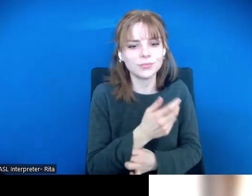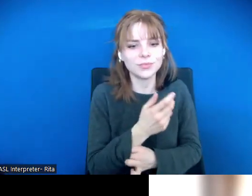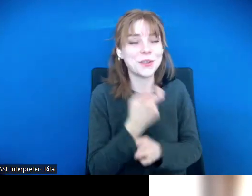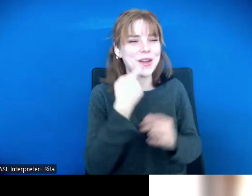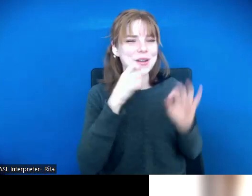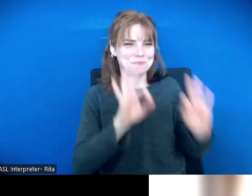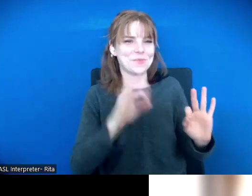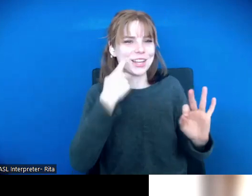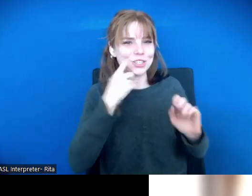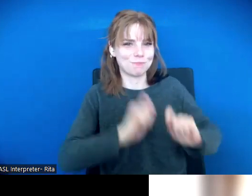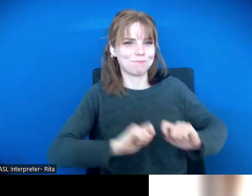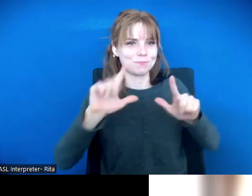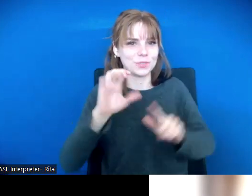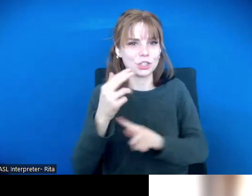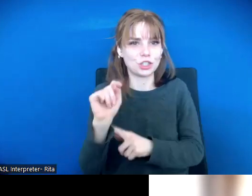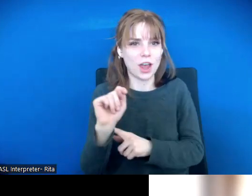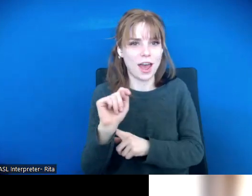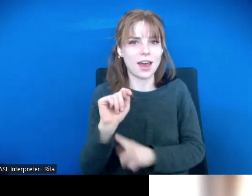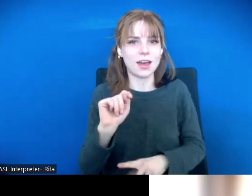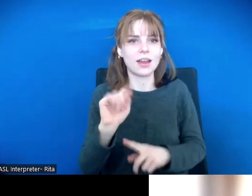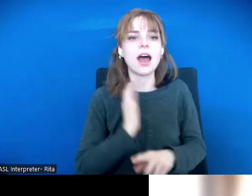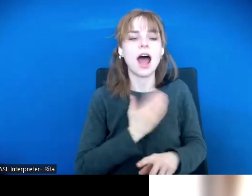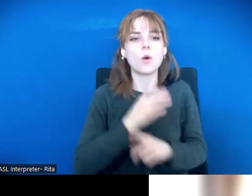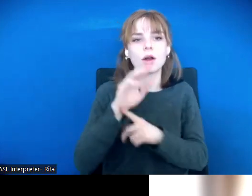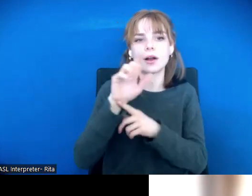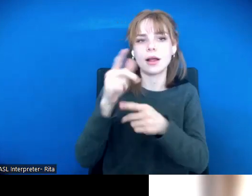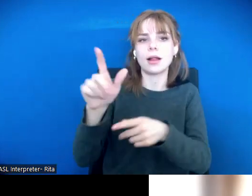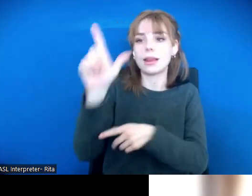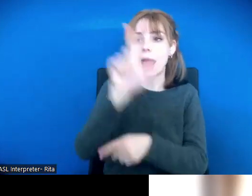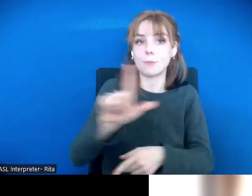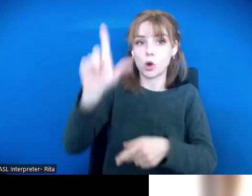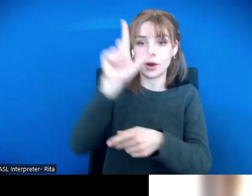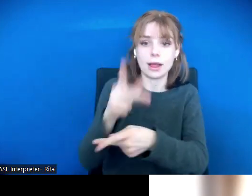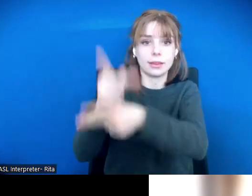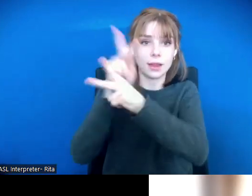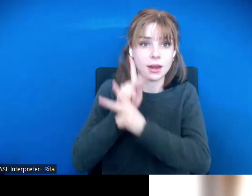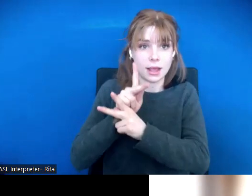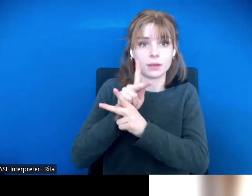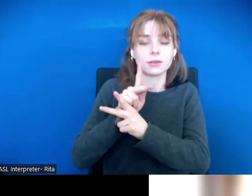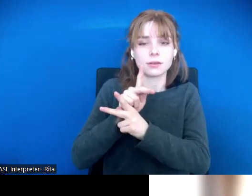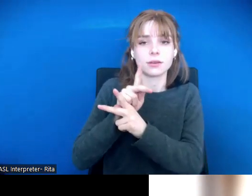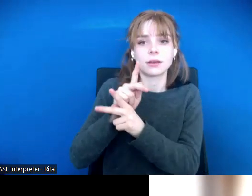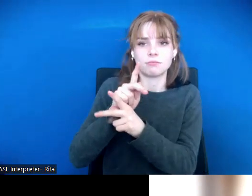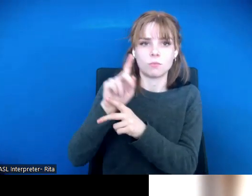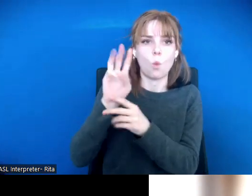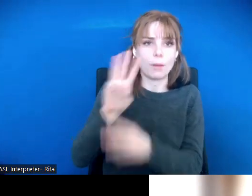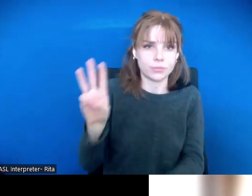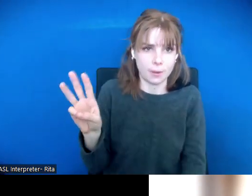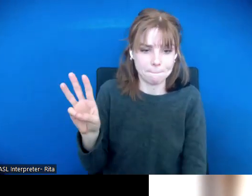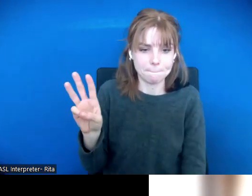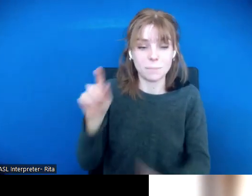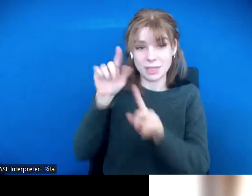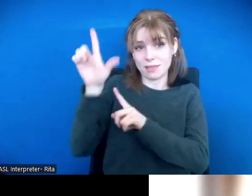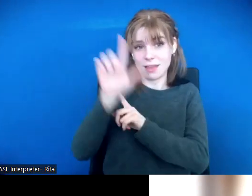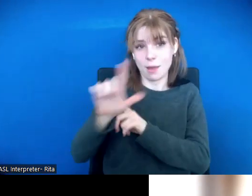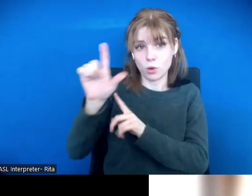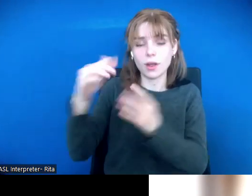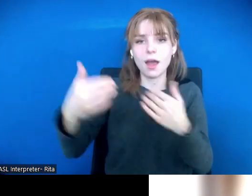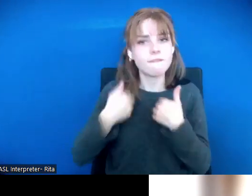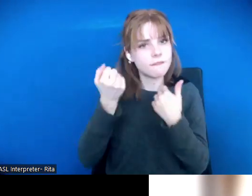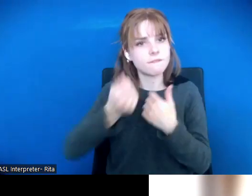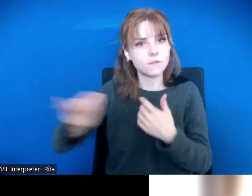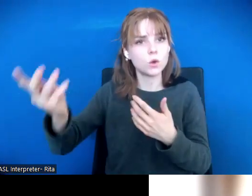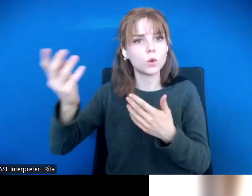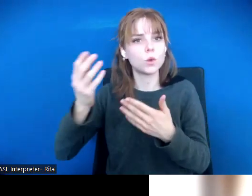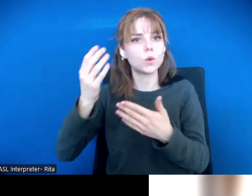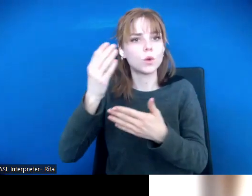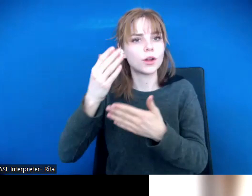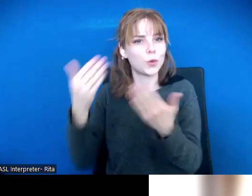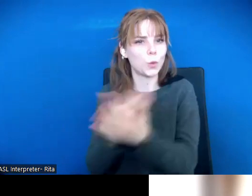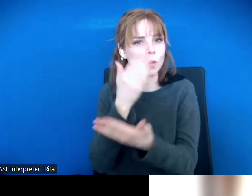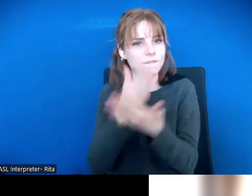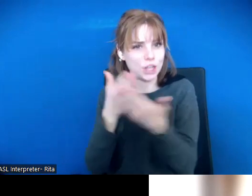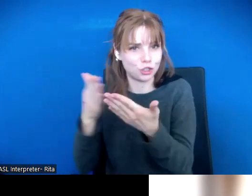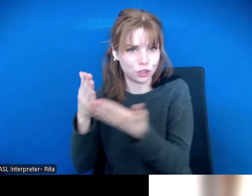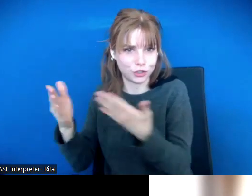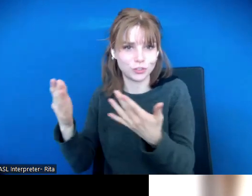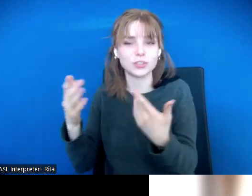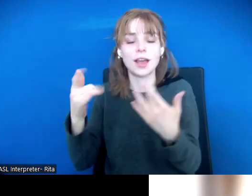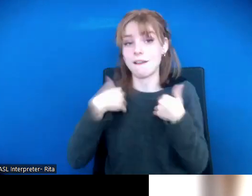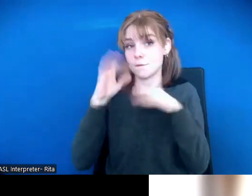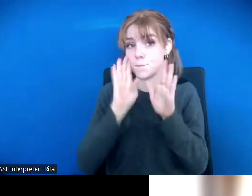That is amazing. If someone is interested, if someone is watching this and says I'm interested in one of these products, what is the best way for them to go about getting it?